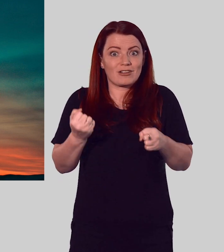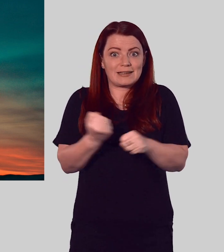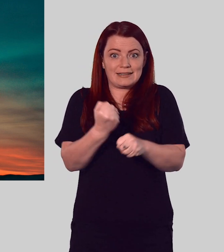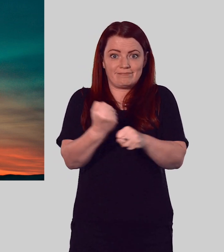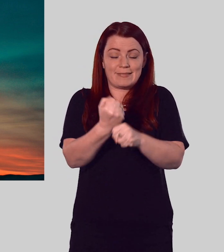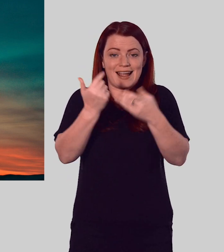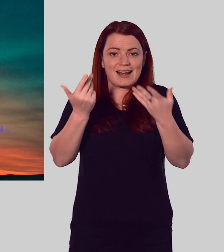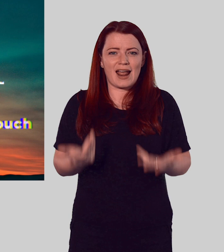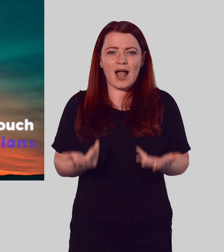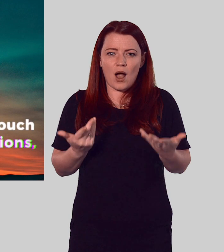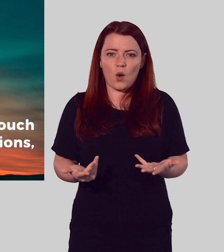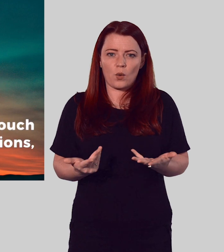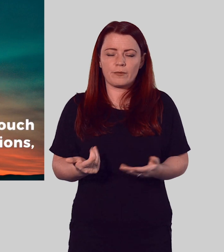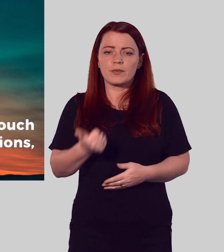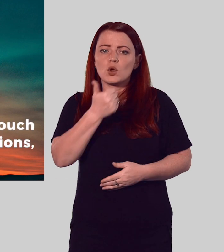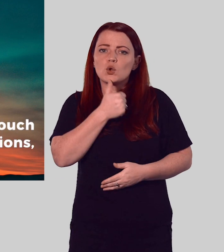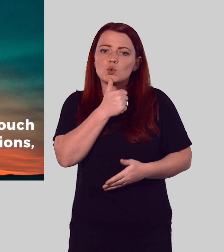Haptic technology: